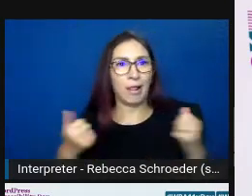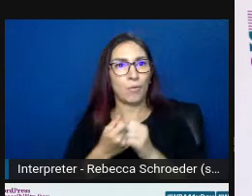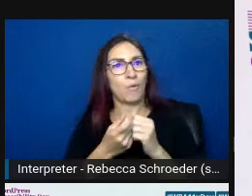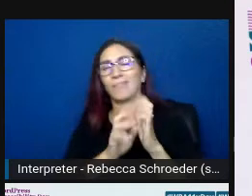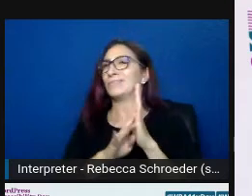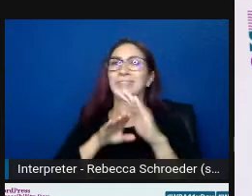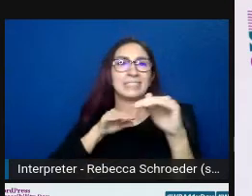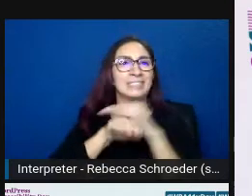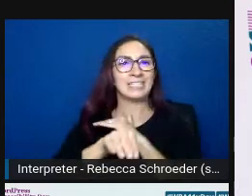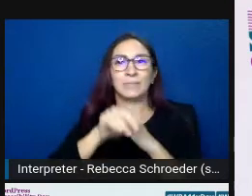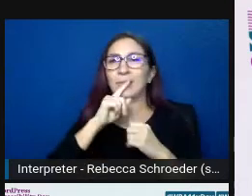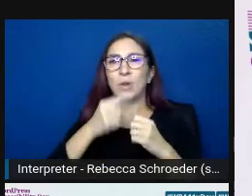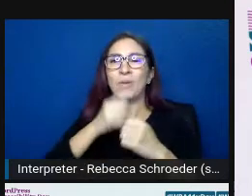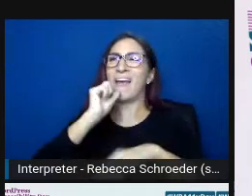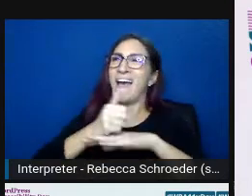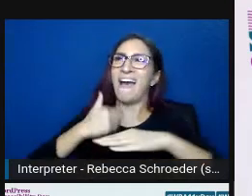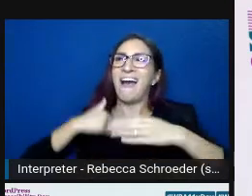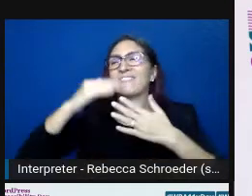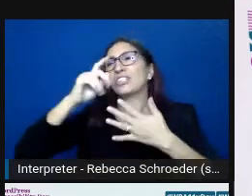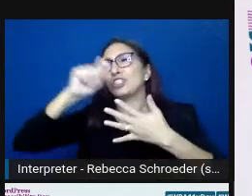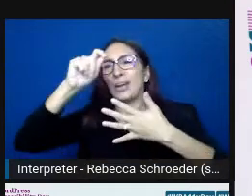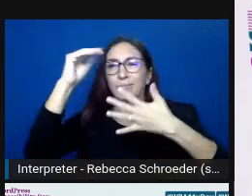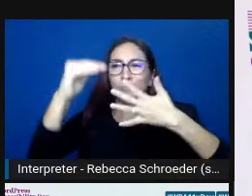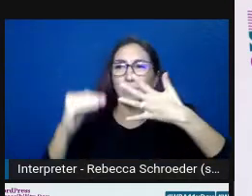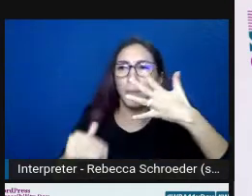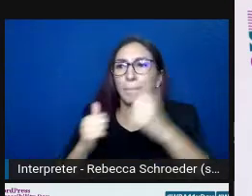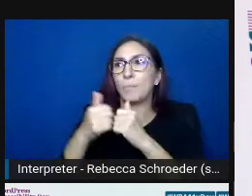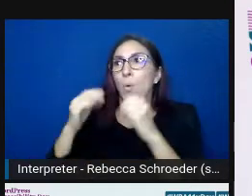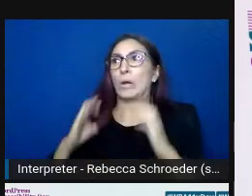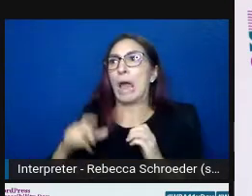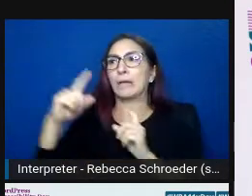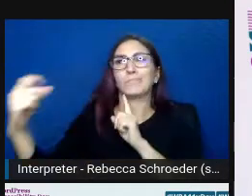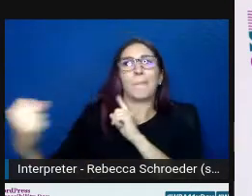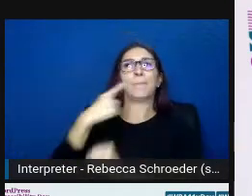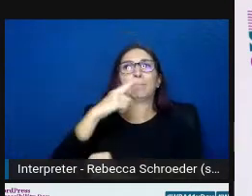of a checklist or especially for clients, if it's added on at all.